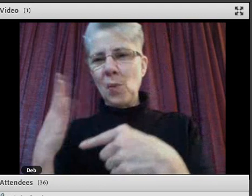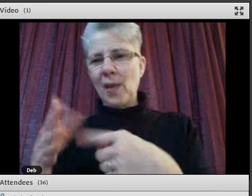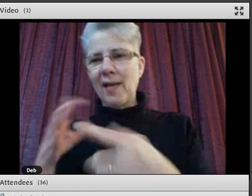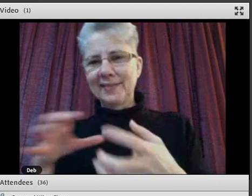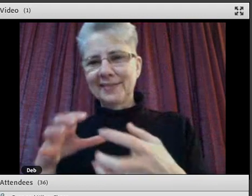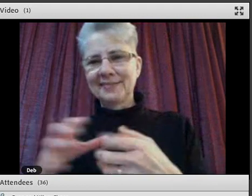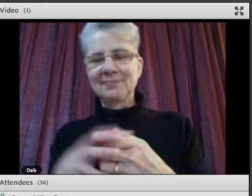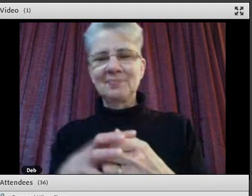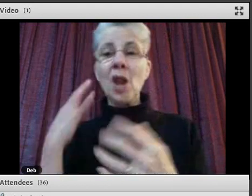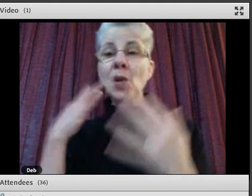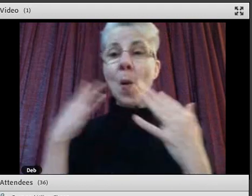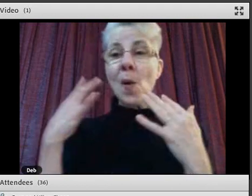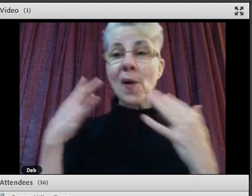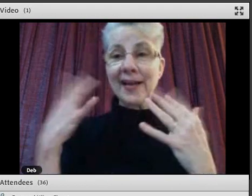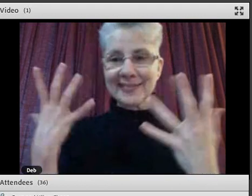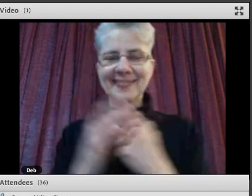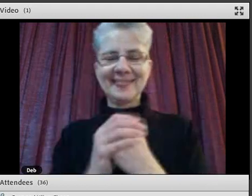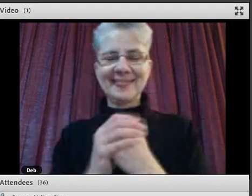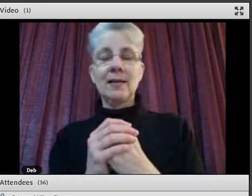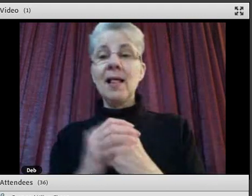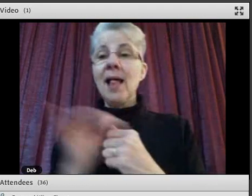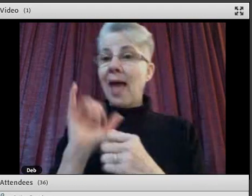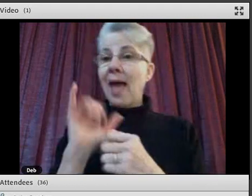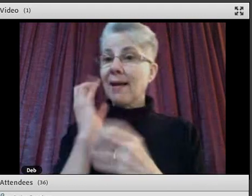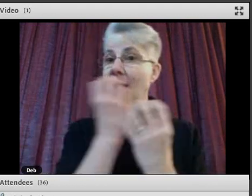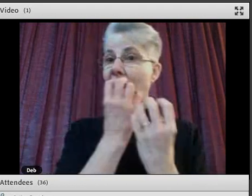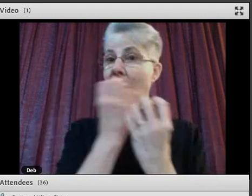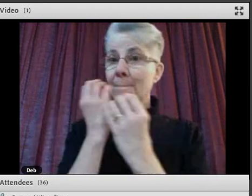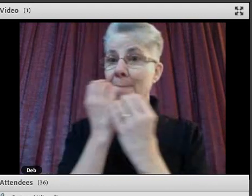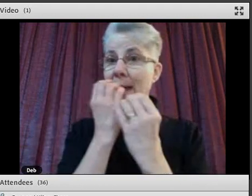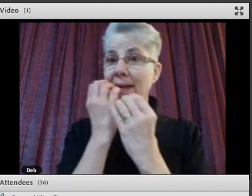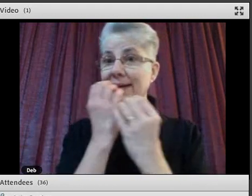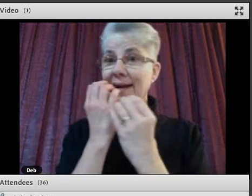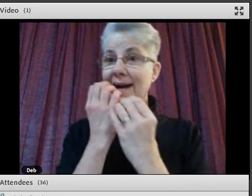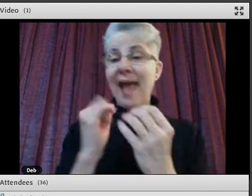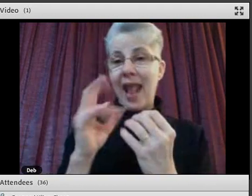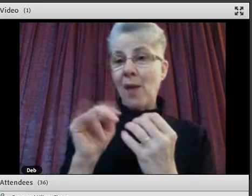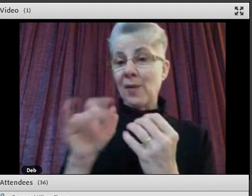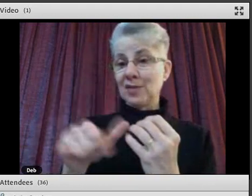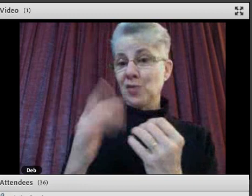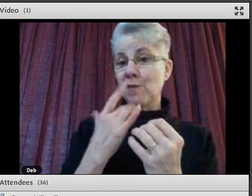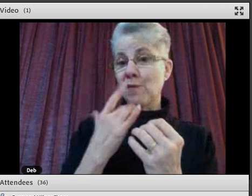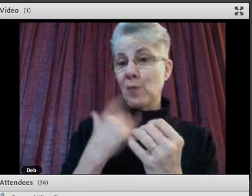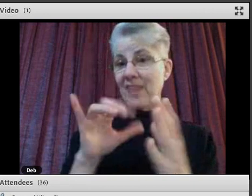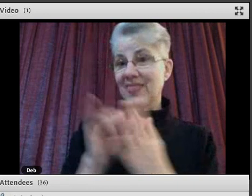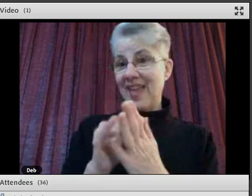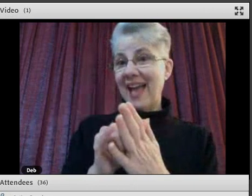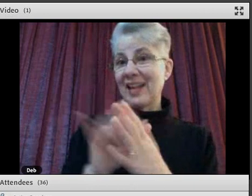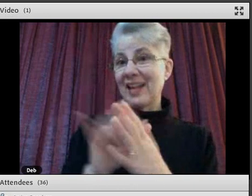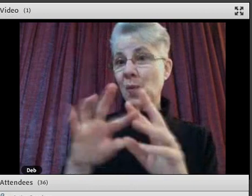Hilary: So, a harmonica -- Aaron, this is your favorite, right? We've done this one in a workshop.